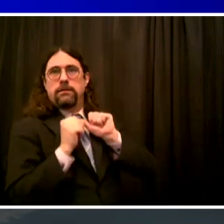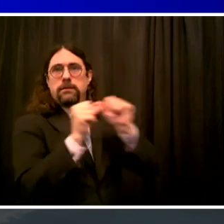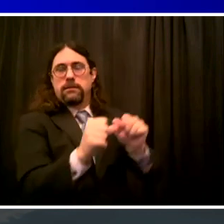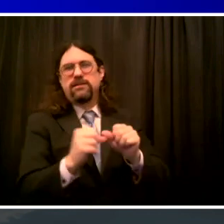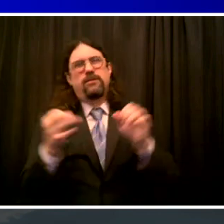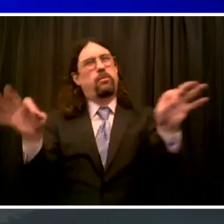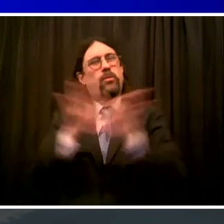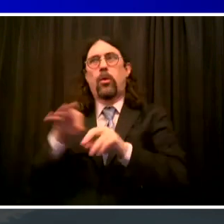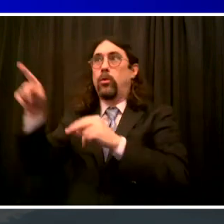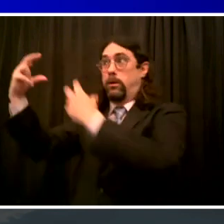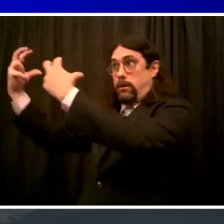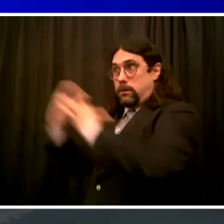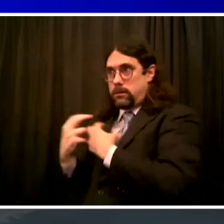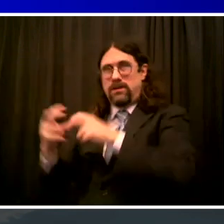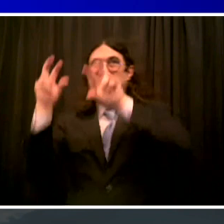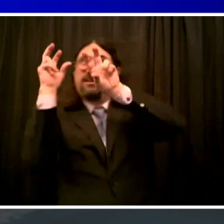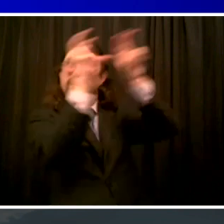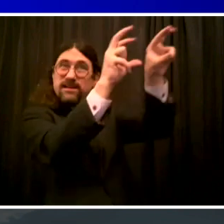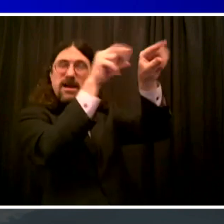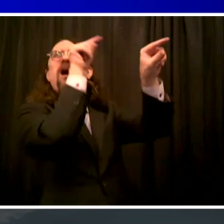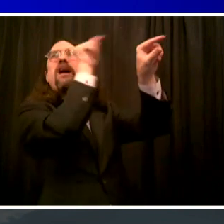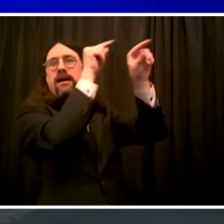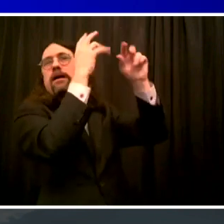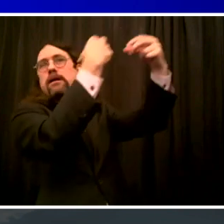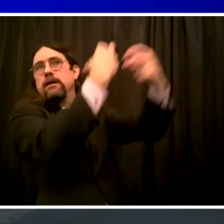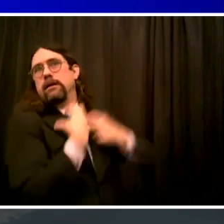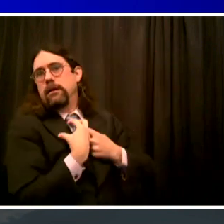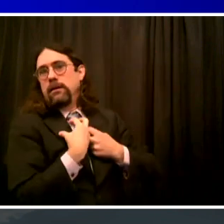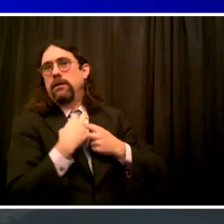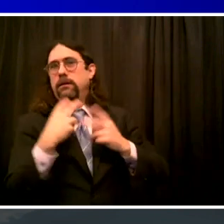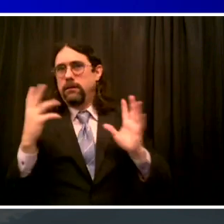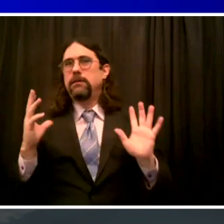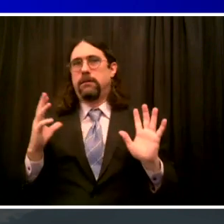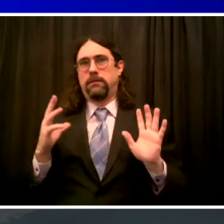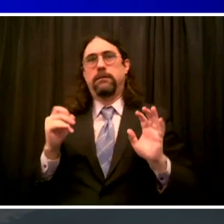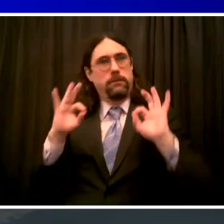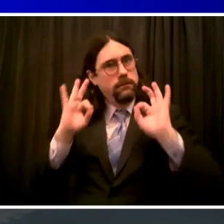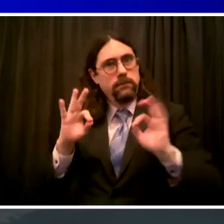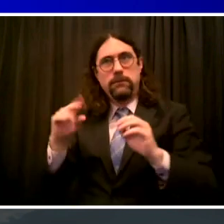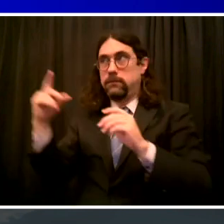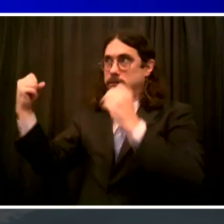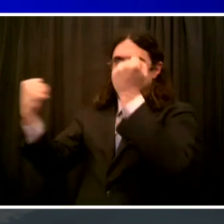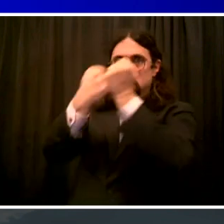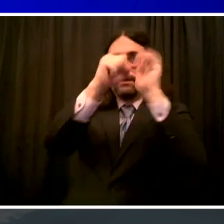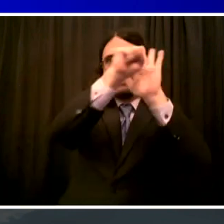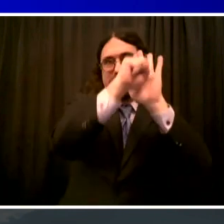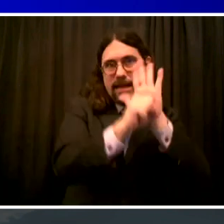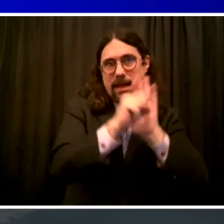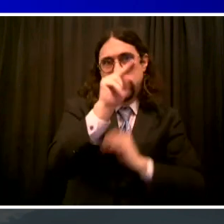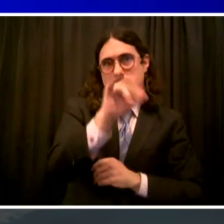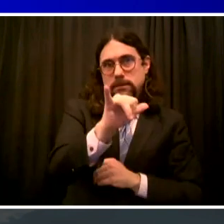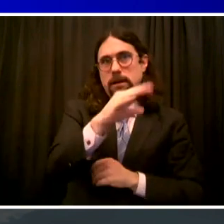EVERYTHING THAT PEOPLE EXPECT US TO DO EVERY SINGLE DAY IN THIS CITY. THE STATE'S BEEN GOING THROUGH A HORRIBLE ECONOMIC